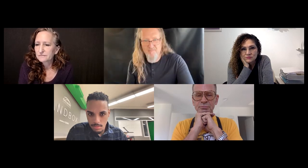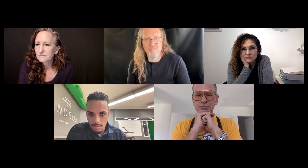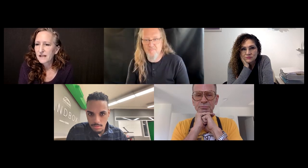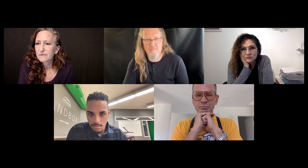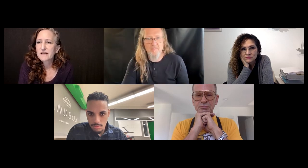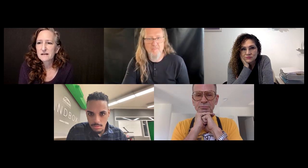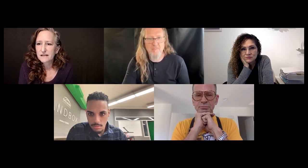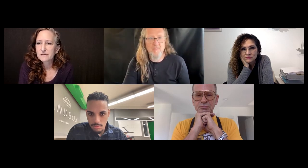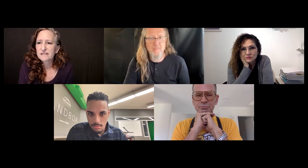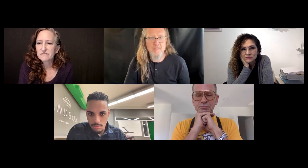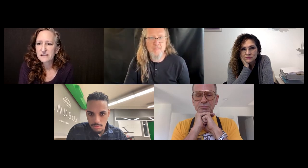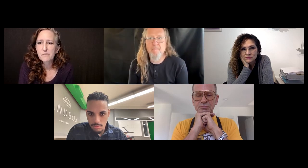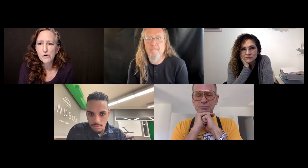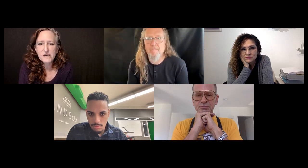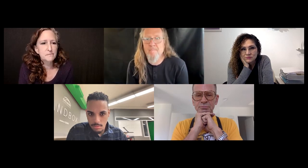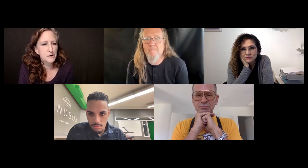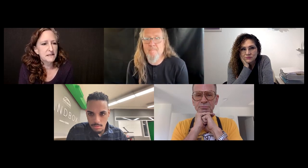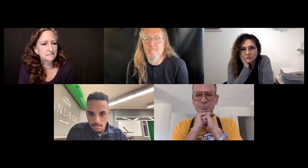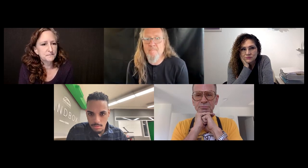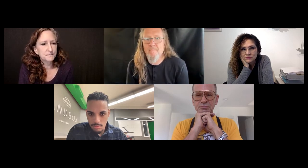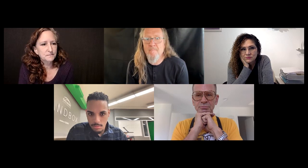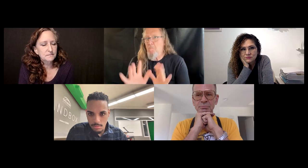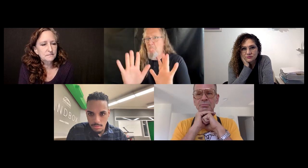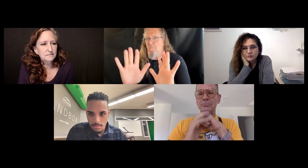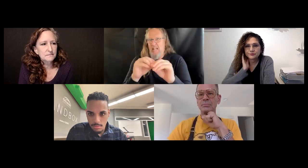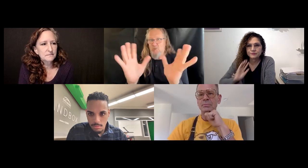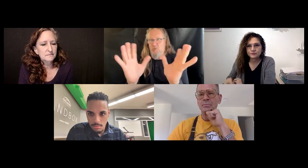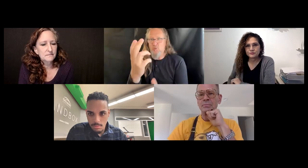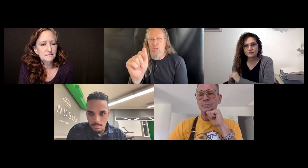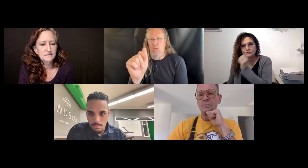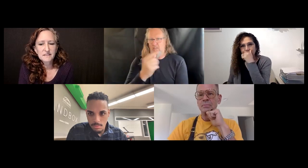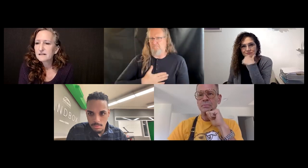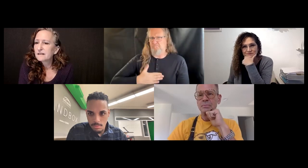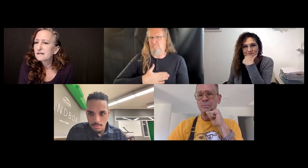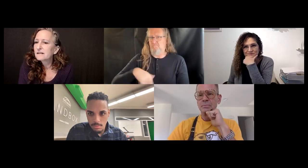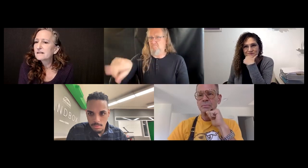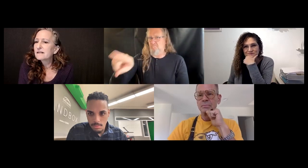That was a very poignant moment